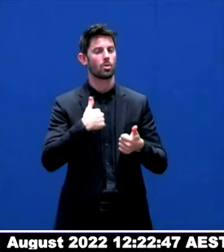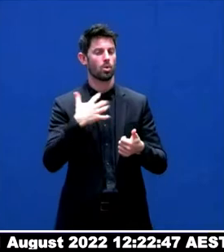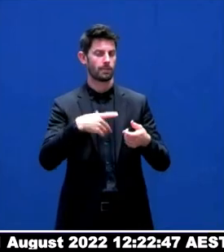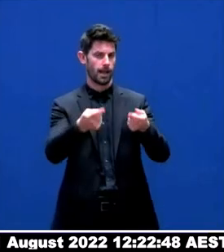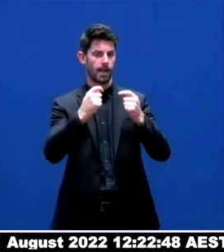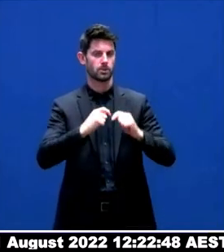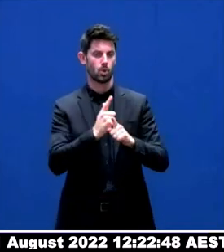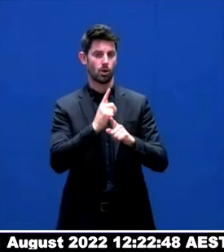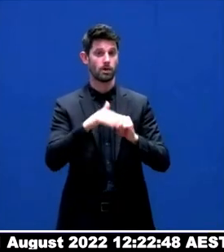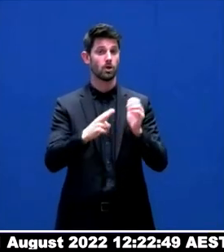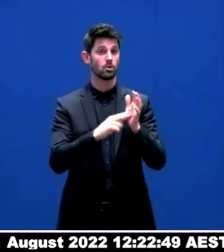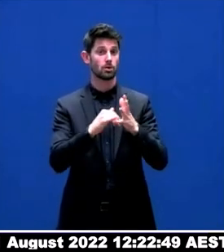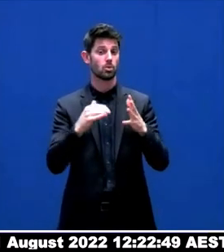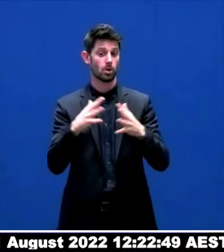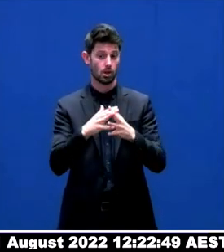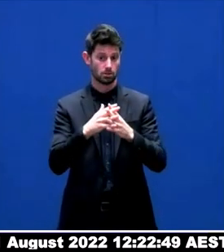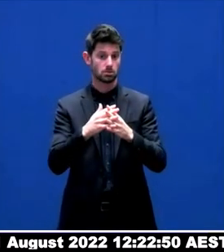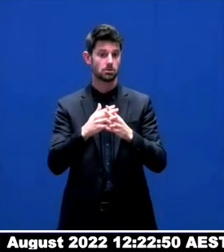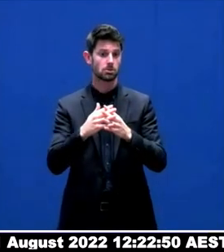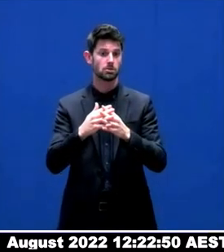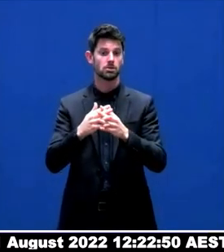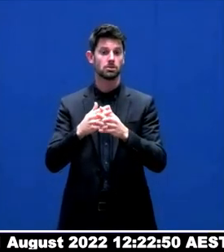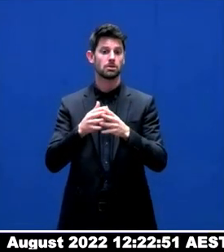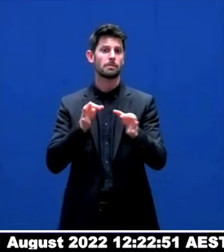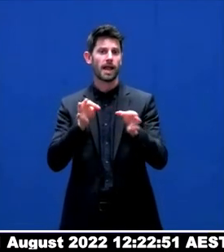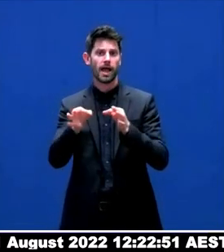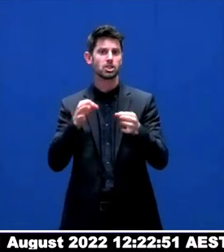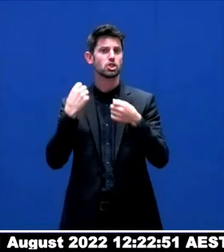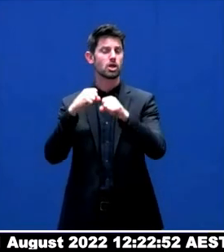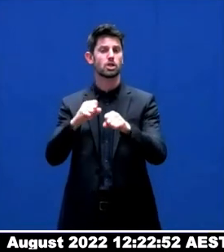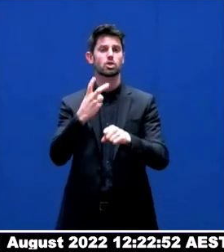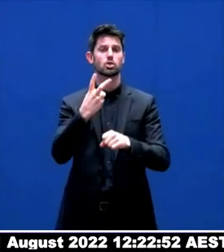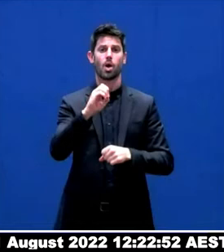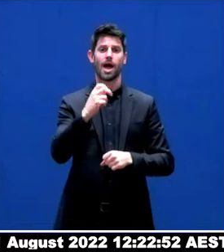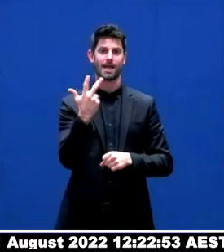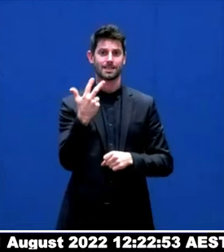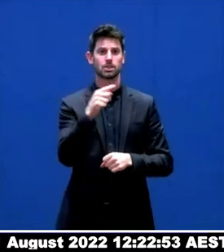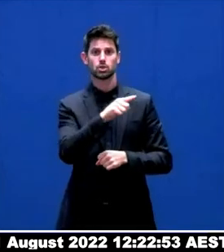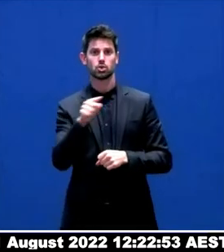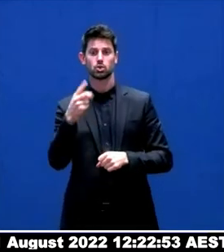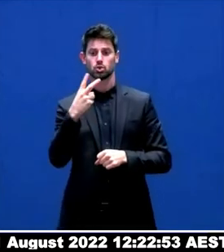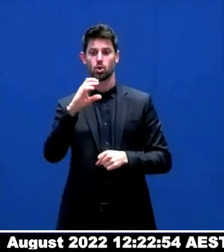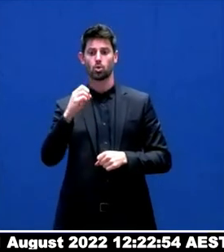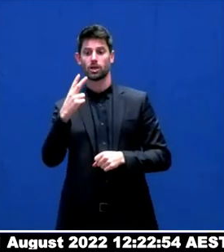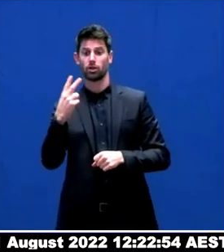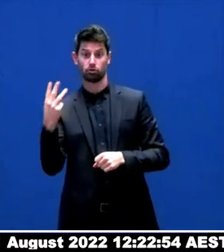Strategy. It's the New South Wales Homelessness Strategy, 2018 to 2023. Is this a policy you're aware of.